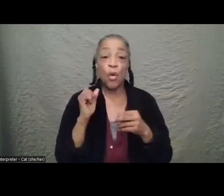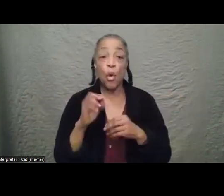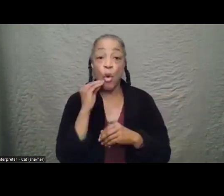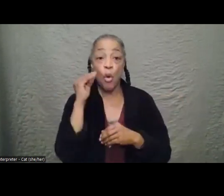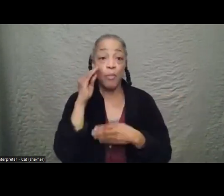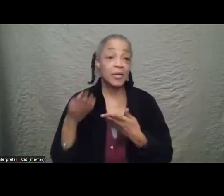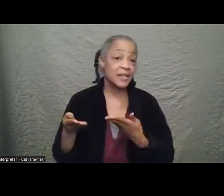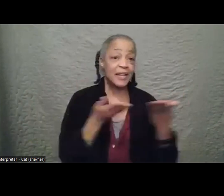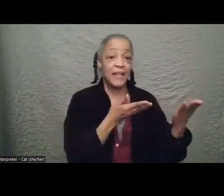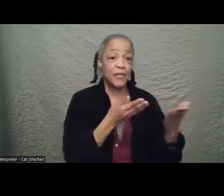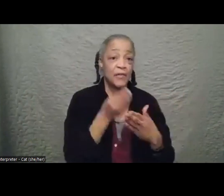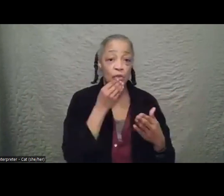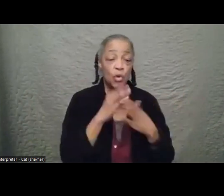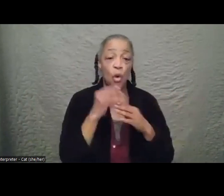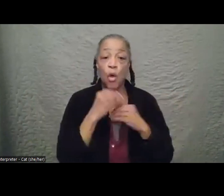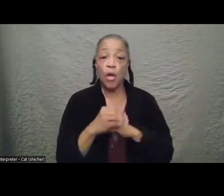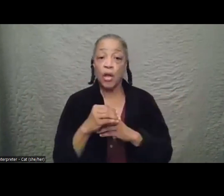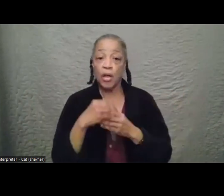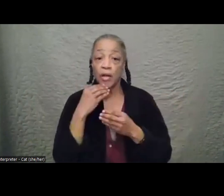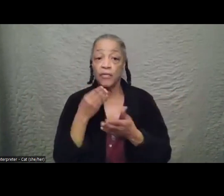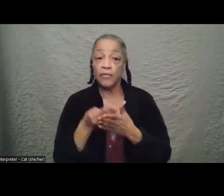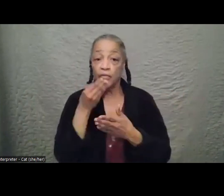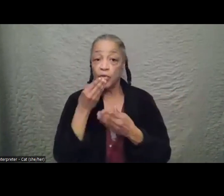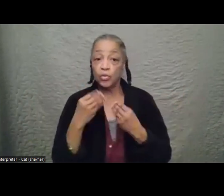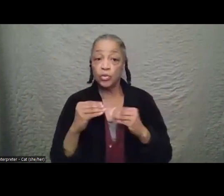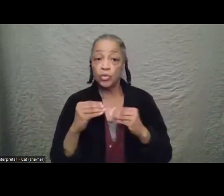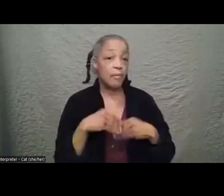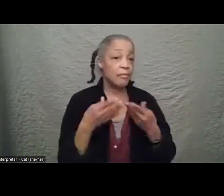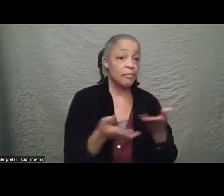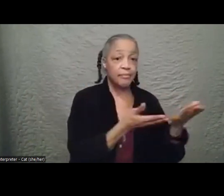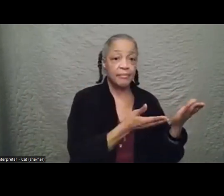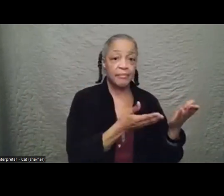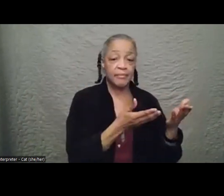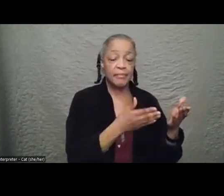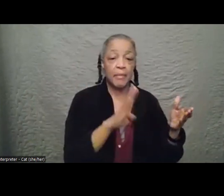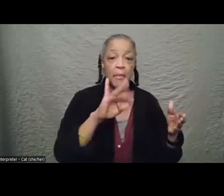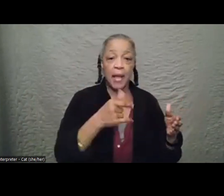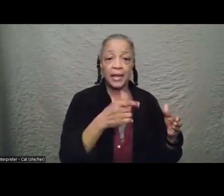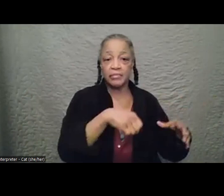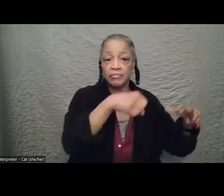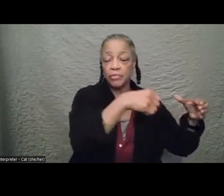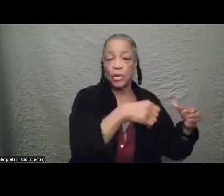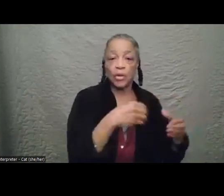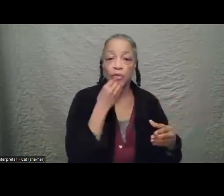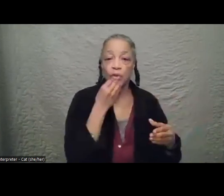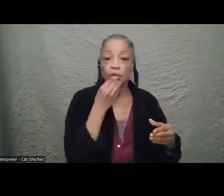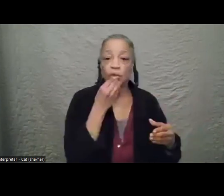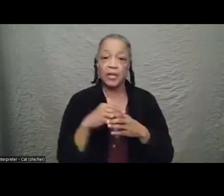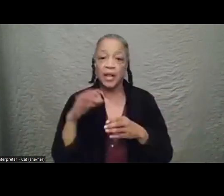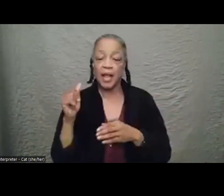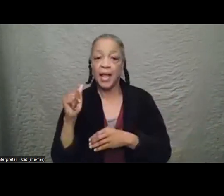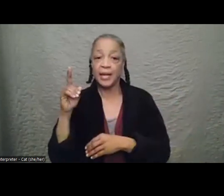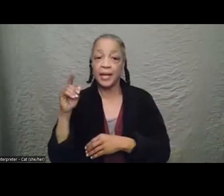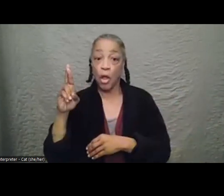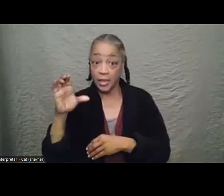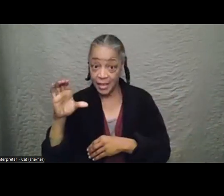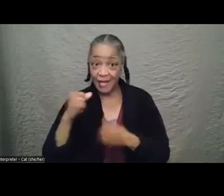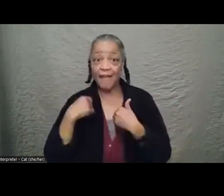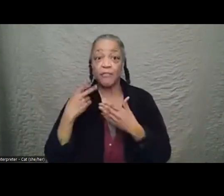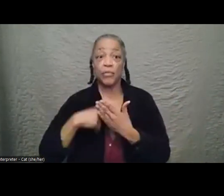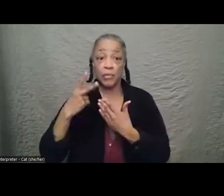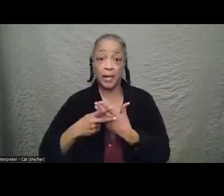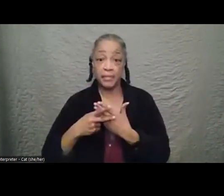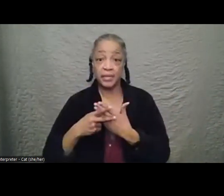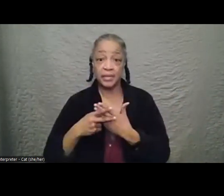delivered groceries . Then, through our ADR seed, there is all that programming and programming